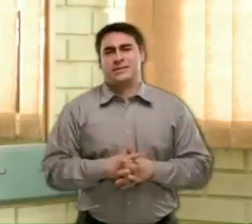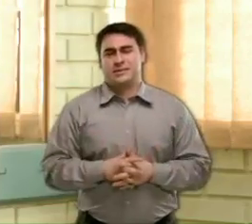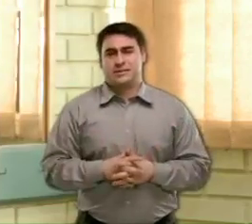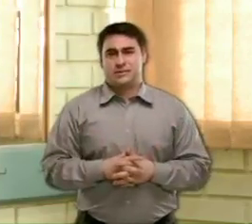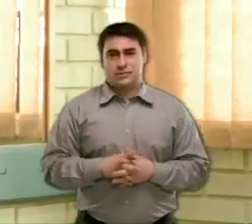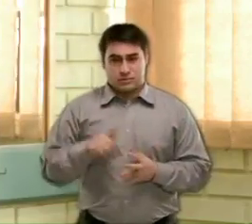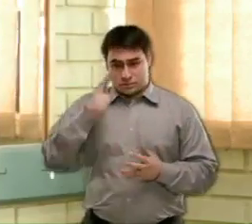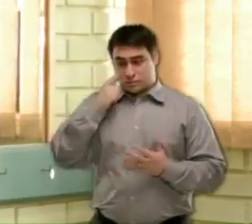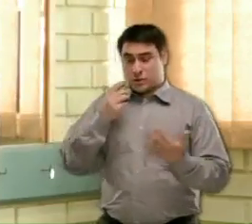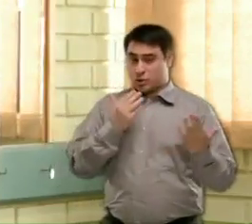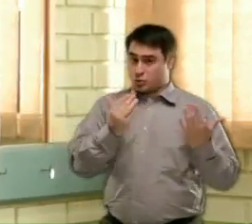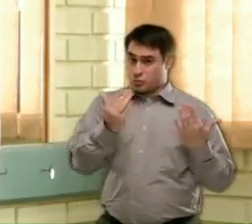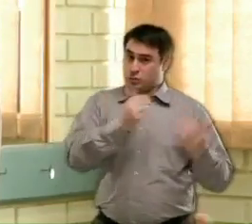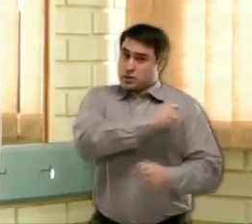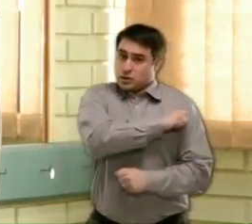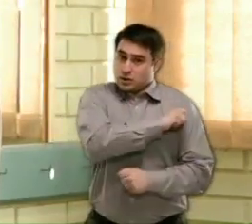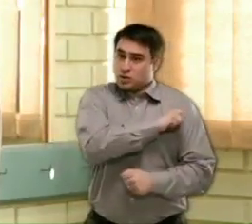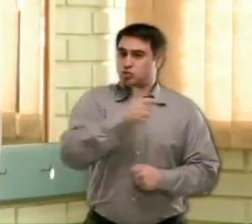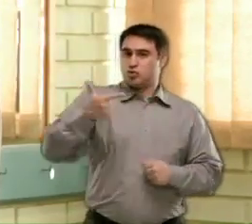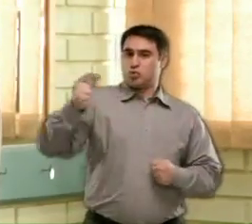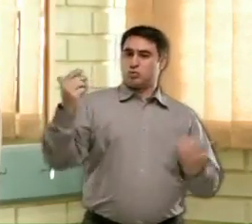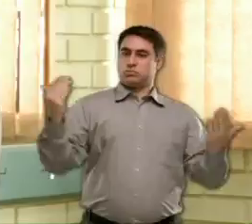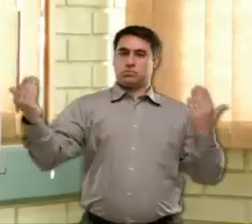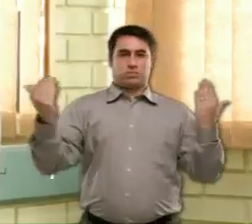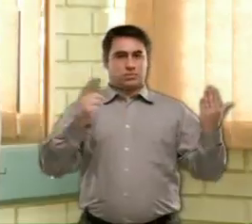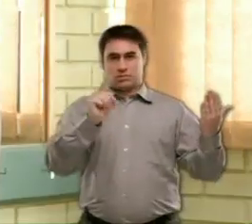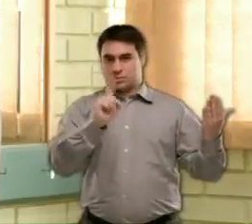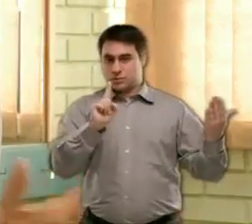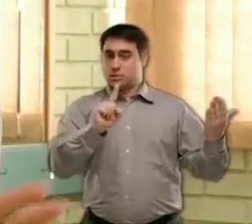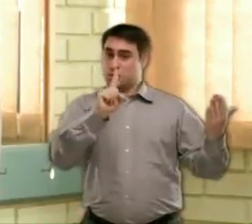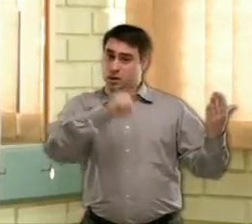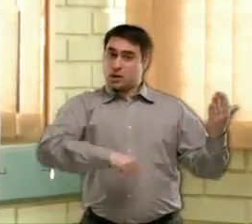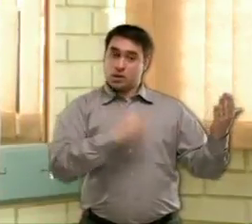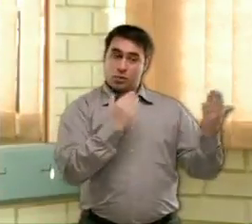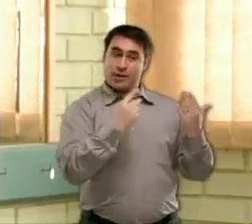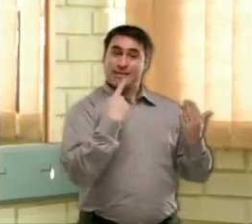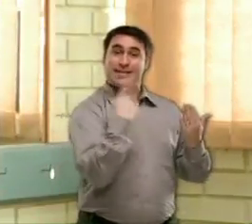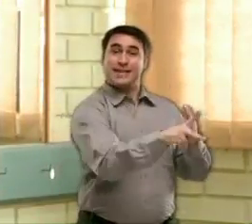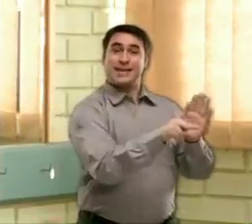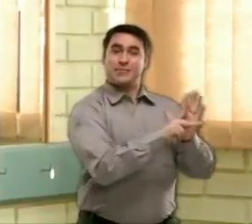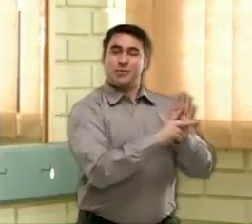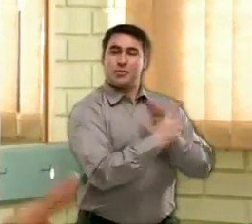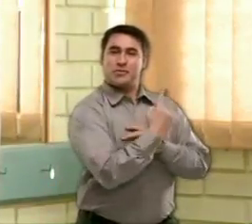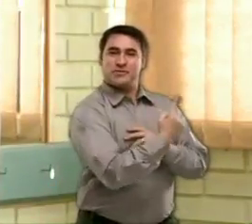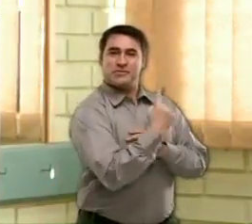They cannot compare these students to the others. (CLAUDIA M. GALLON - SPECIAL EDUCATlON TEACHER) They have to compare them to their own growth. (CLAUDIA M. GALLON - SPECIAL EDUCATlON TEACHER) The Individualized Educational Plan helps a lot with that,